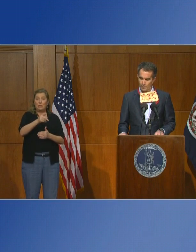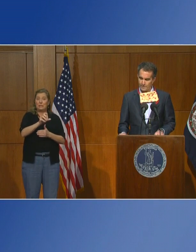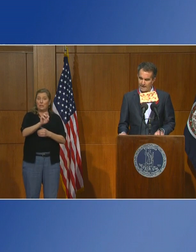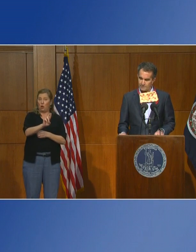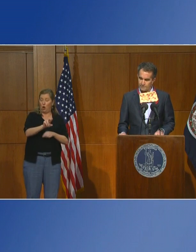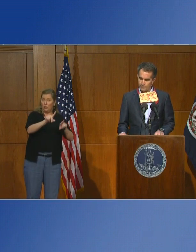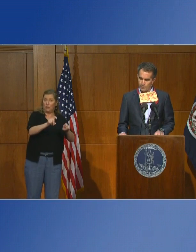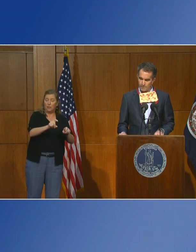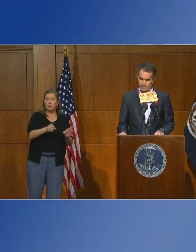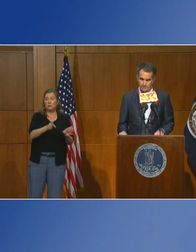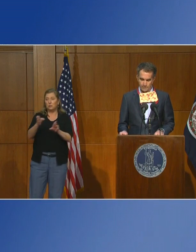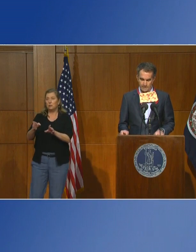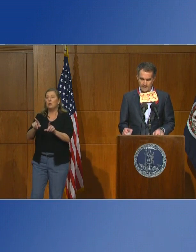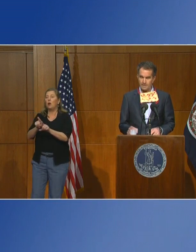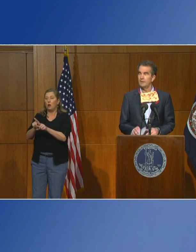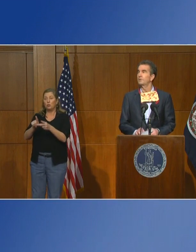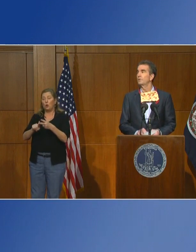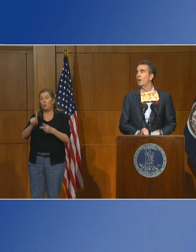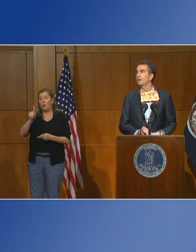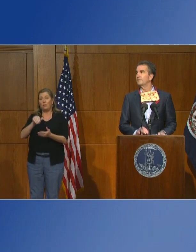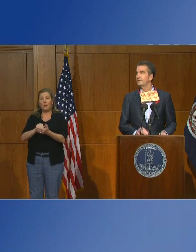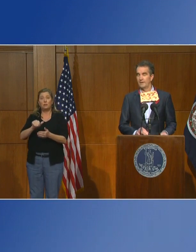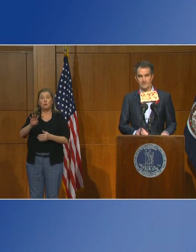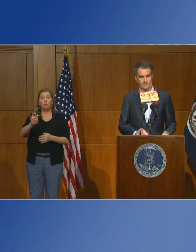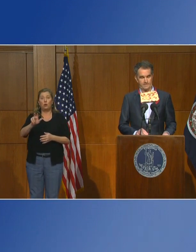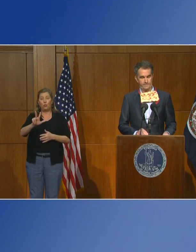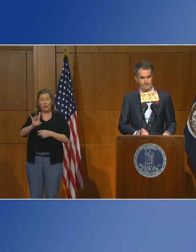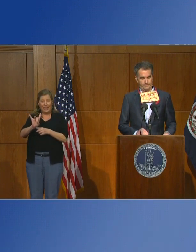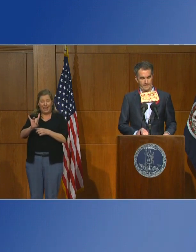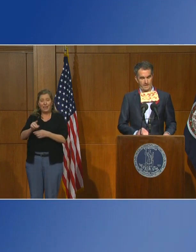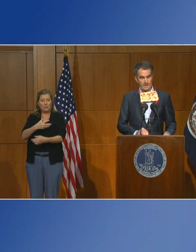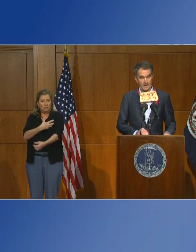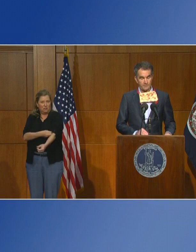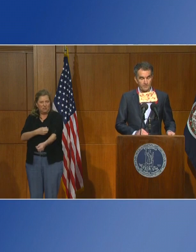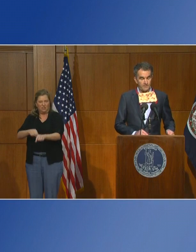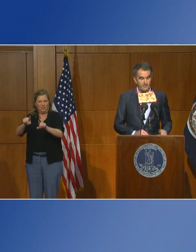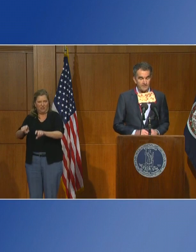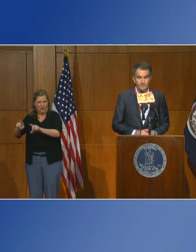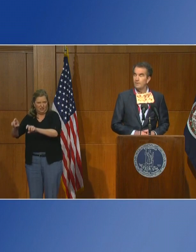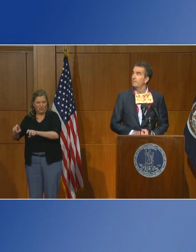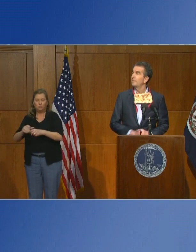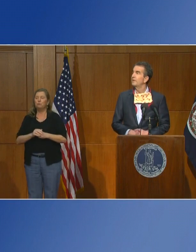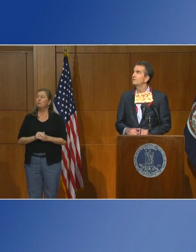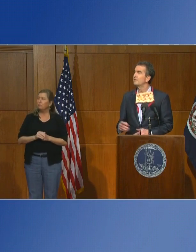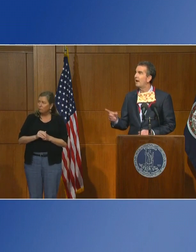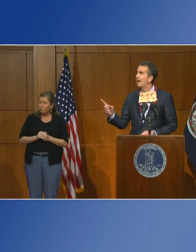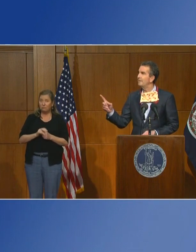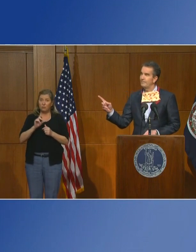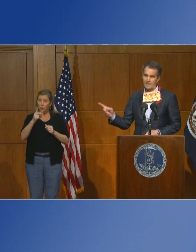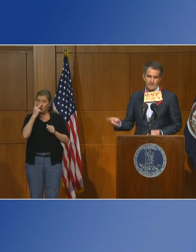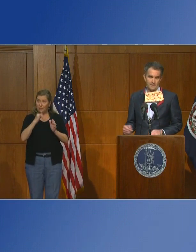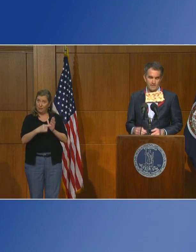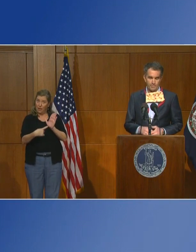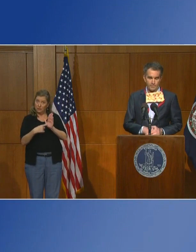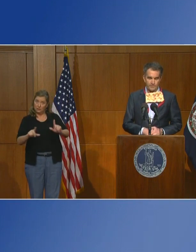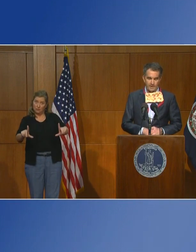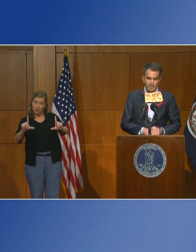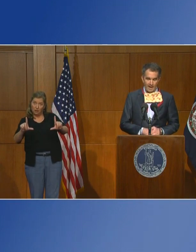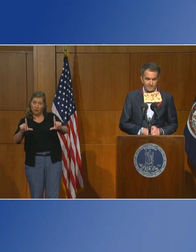FIVE HUNDRED AND FORTY THREE NEW PCR TEST AND ONE THOUSAND FOUR HUNDRED AND THIRTY EIGHT